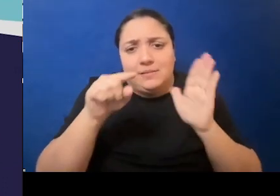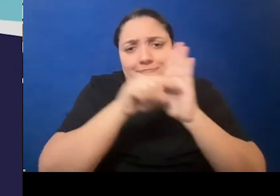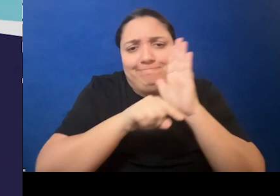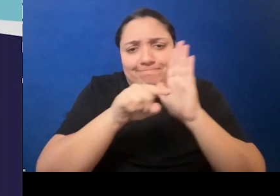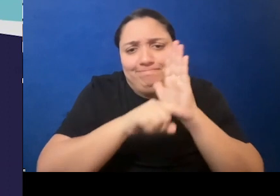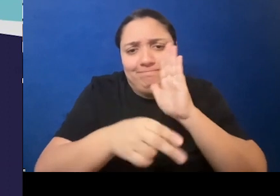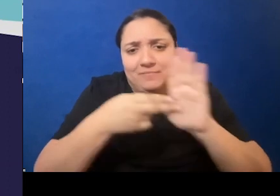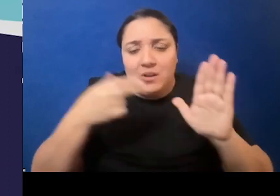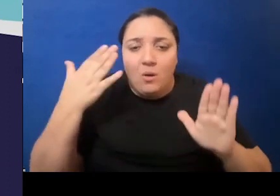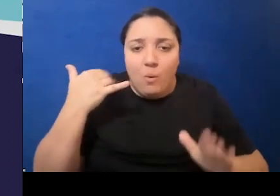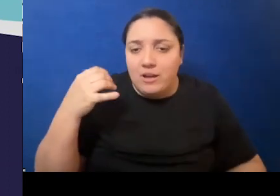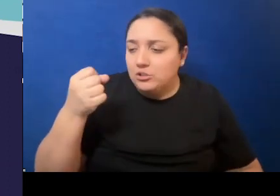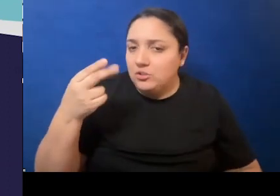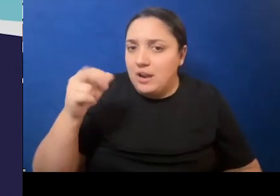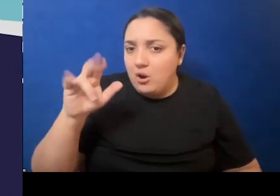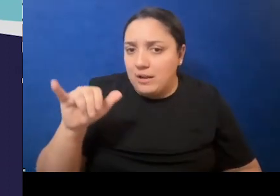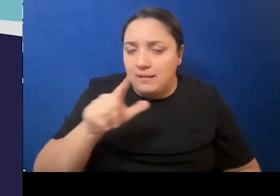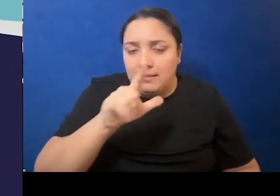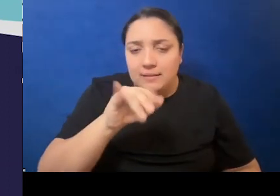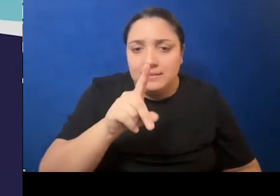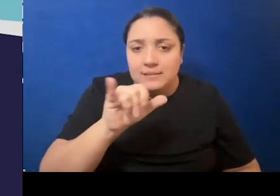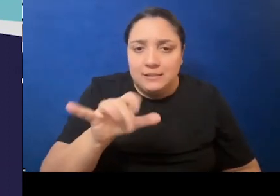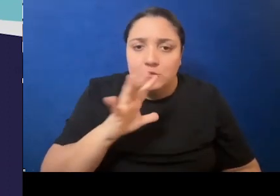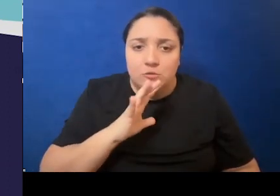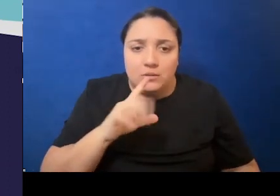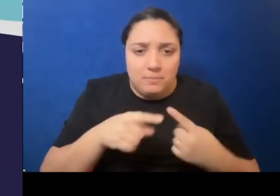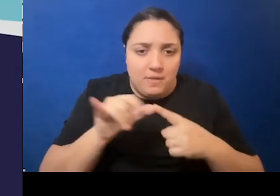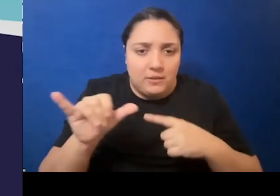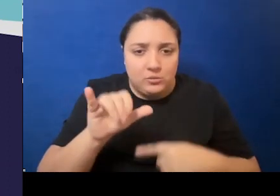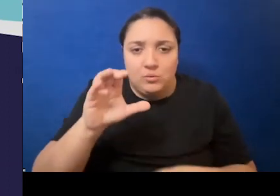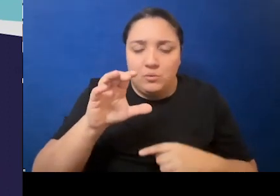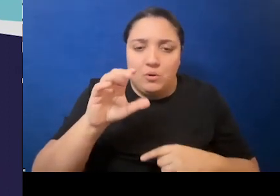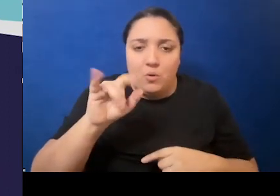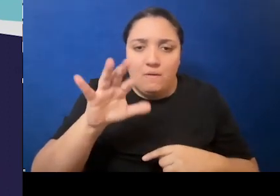WE HAVE TALKED ABOUT THIS, BUT DUE TO COVID-19 THERE IS SUCH AN